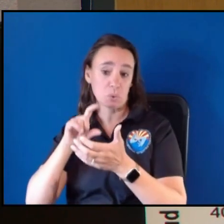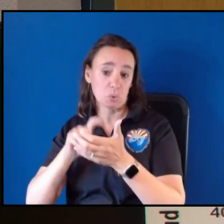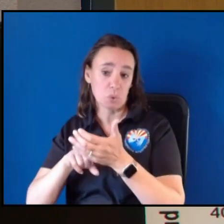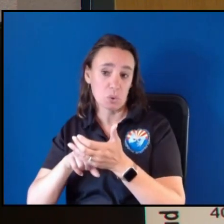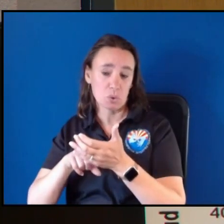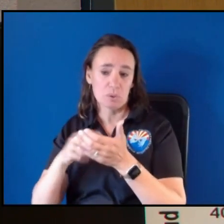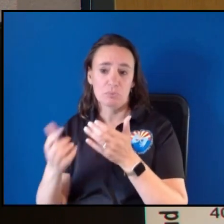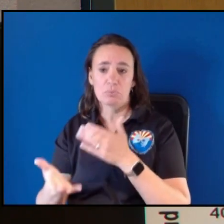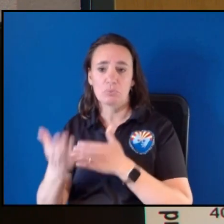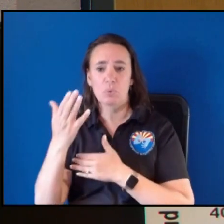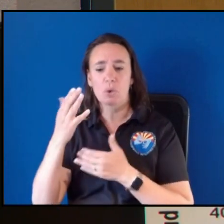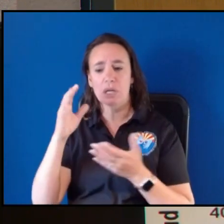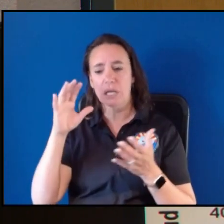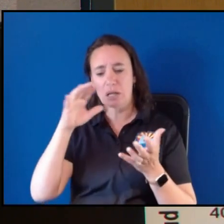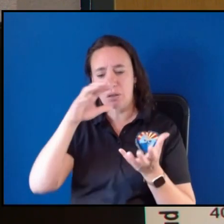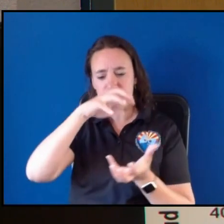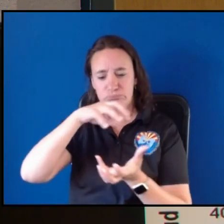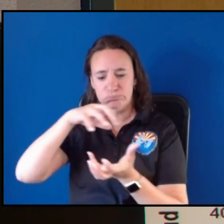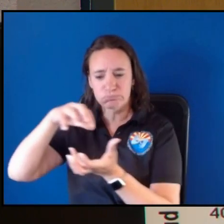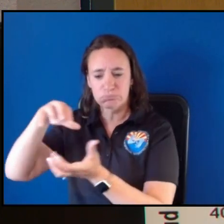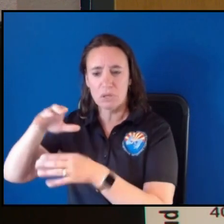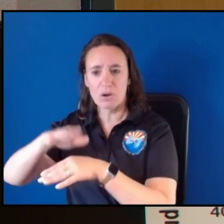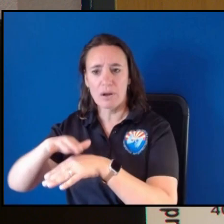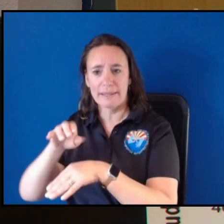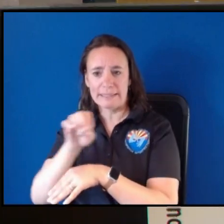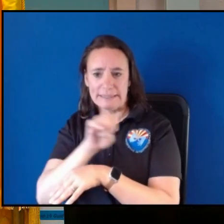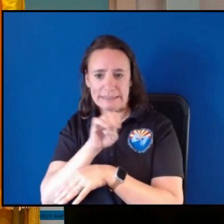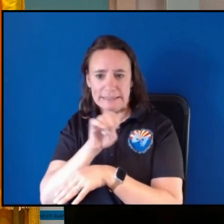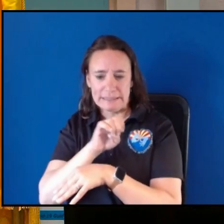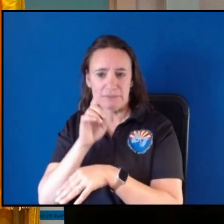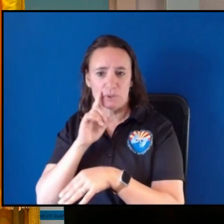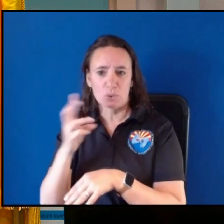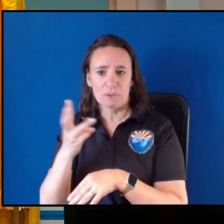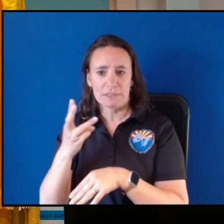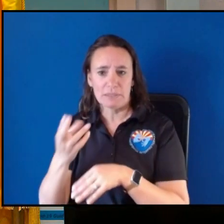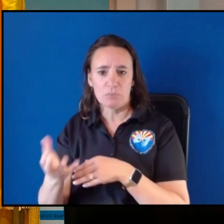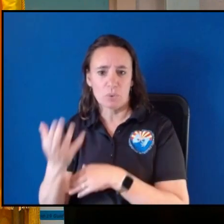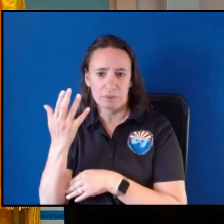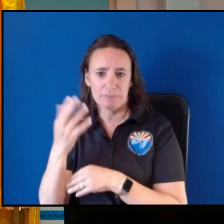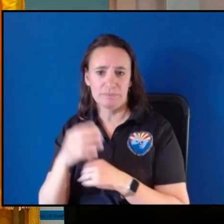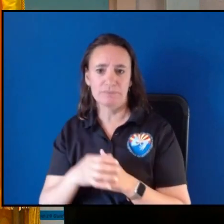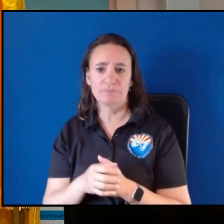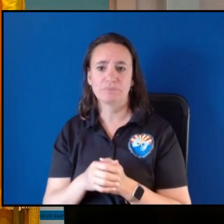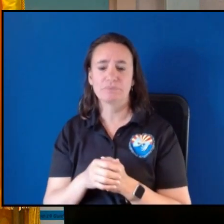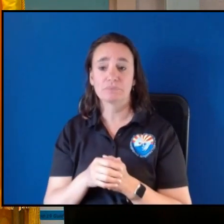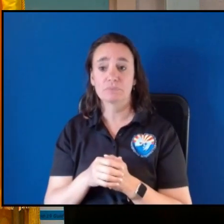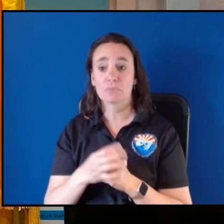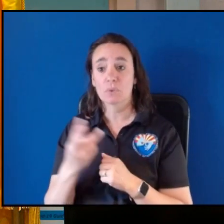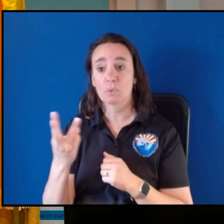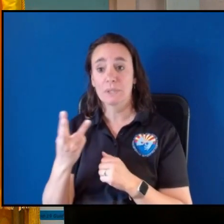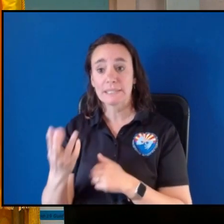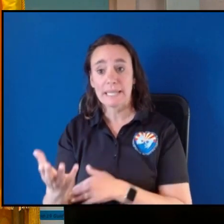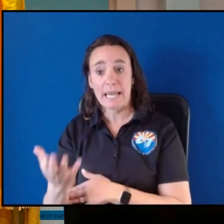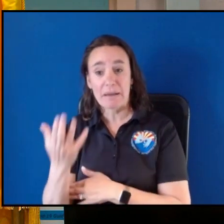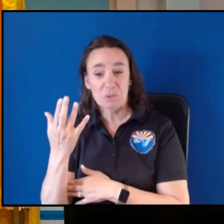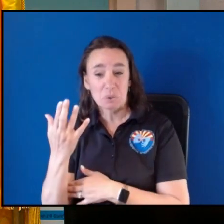east side of the fire for Wednesday morning and then Wednesday afternoon or midday and beyond, we'll start seeing